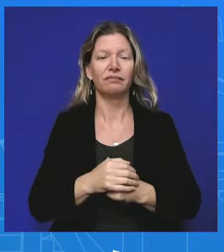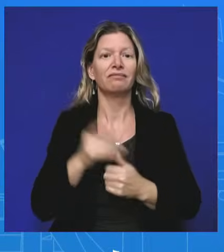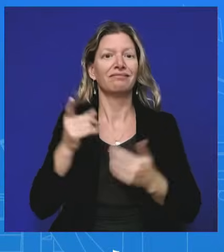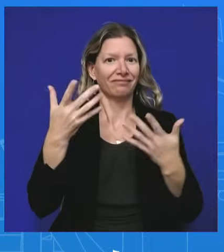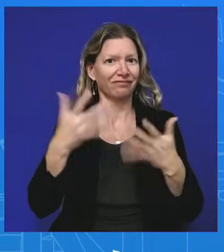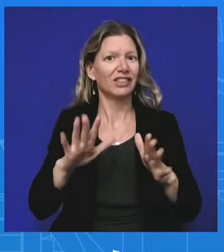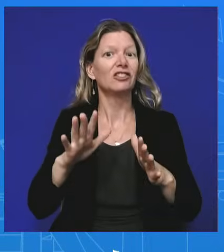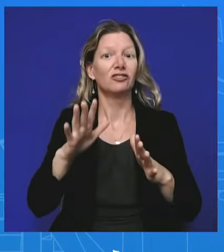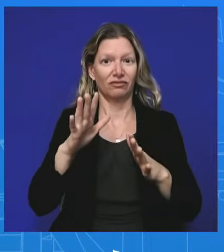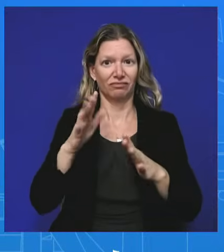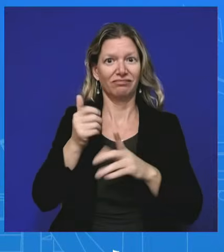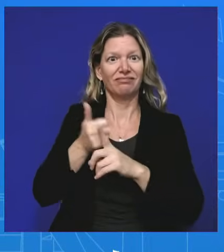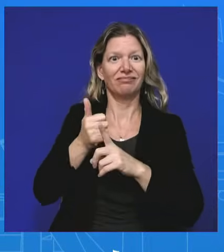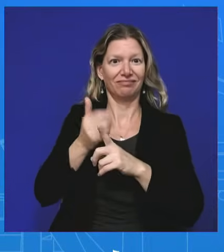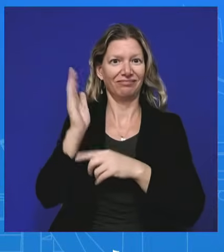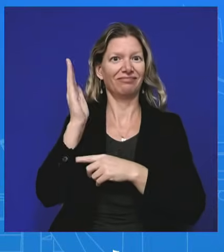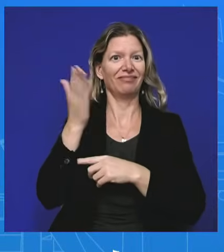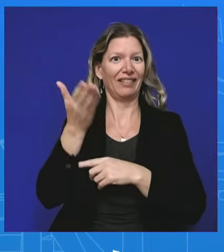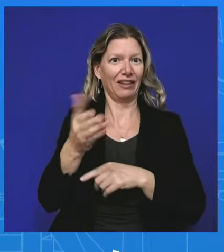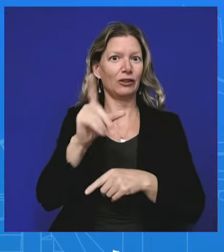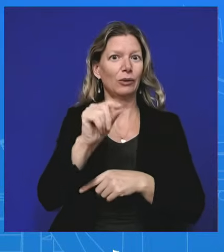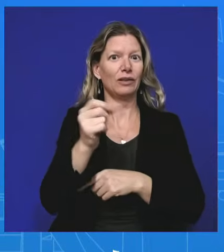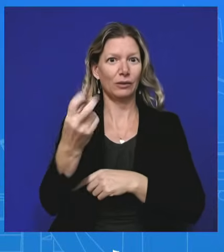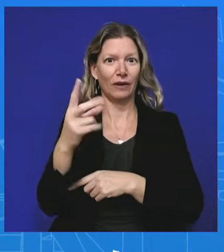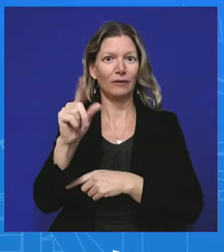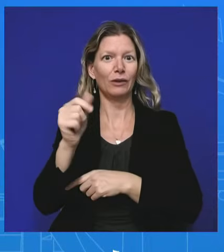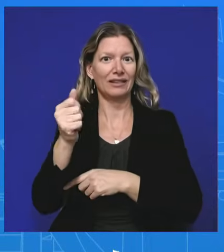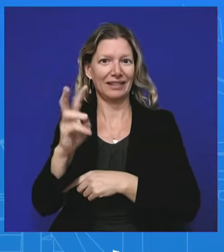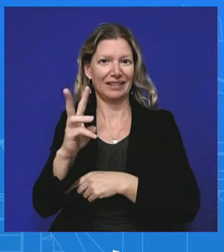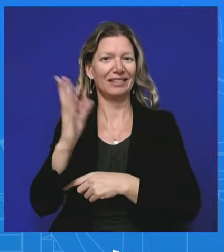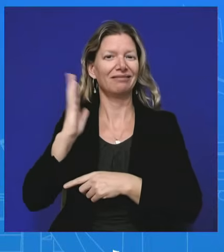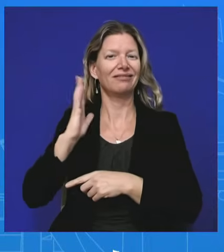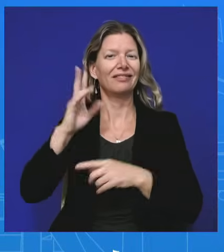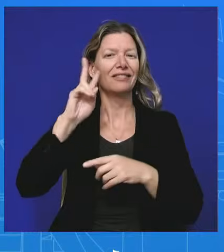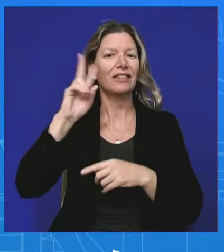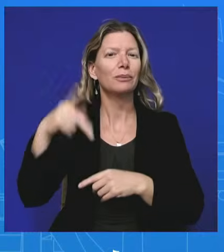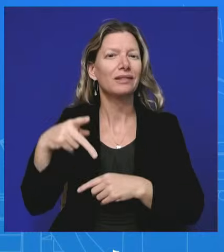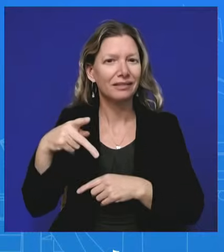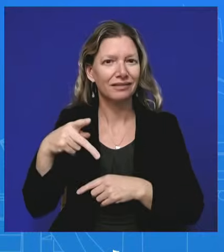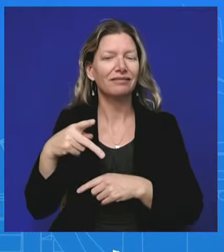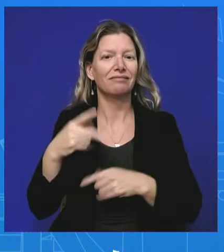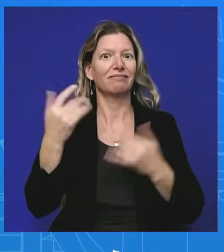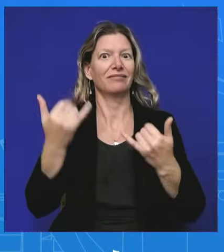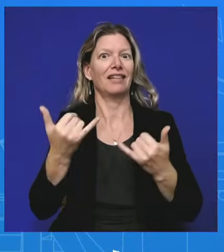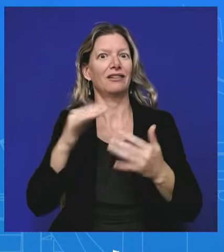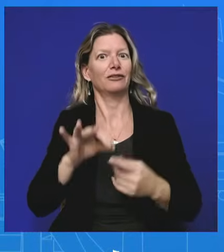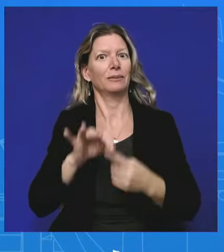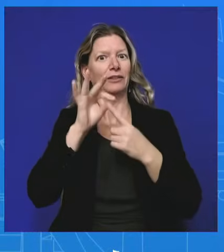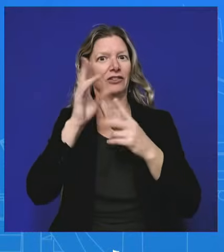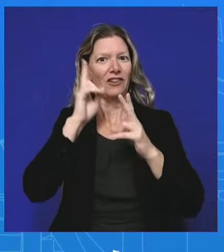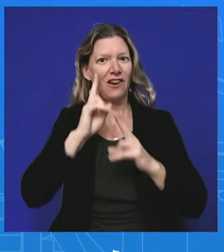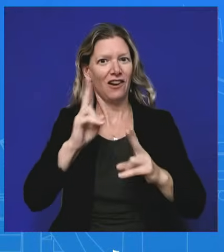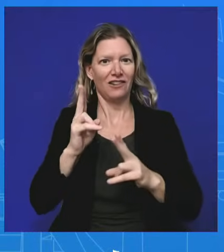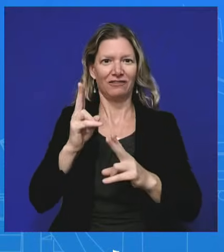and the President looks forward to celebrating graduates and their families and thanking them for their selfless service